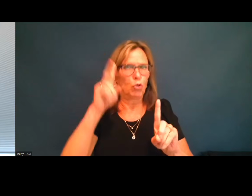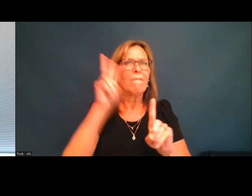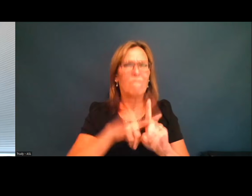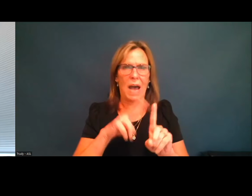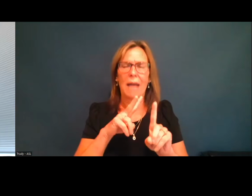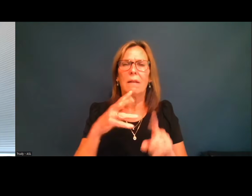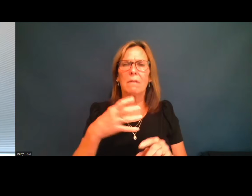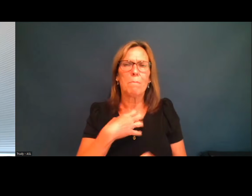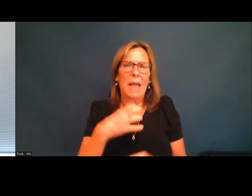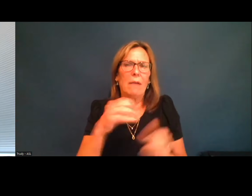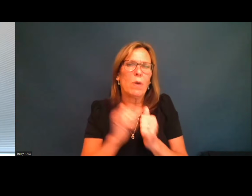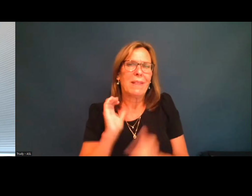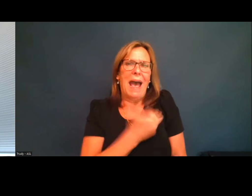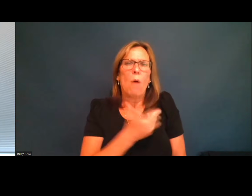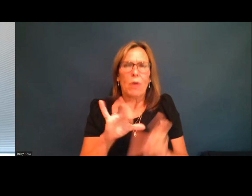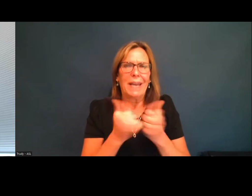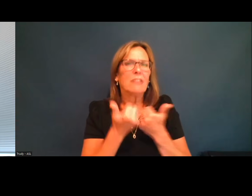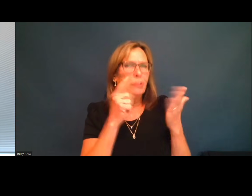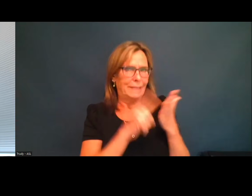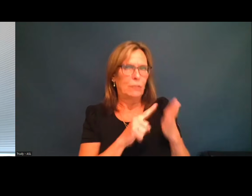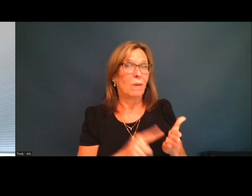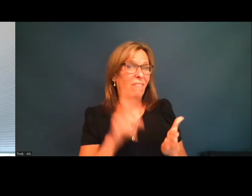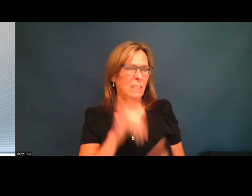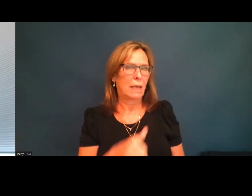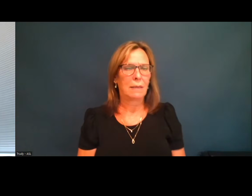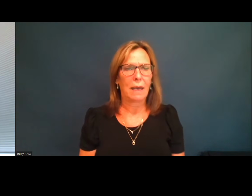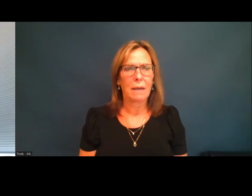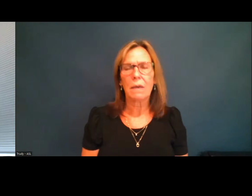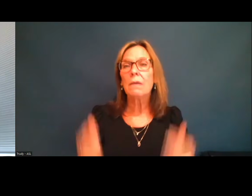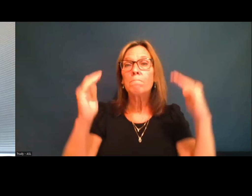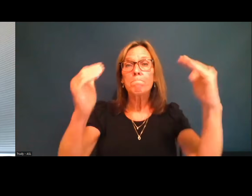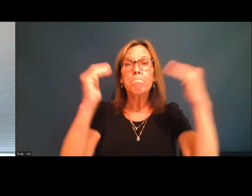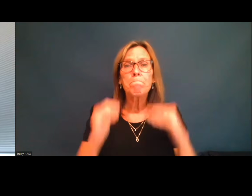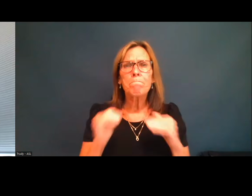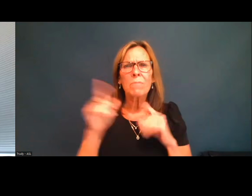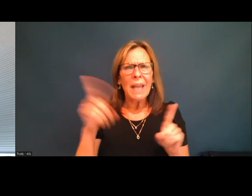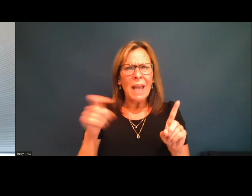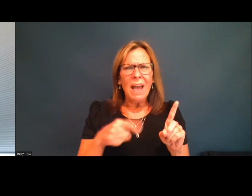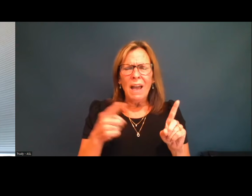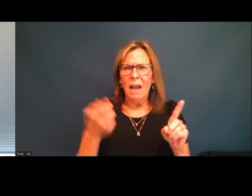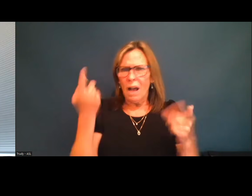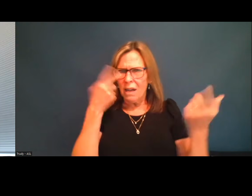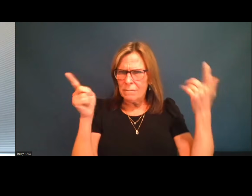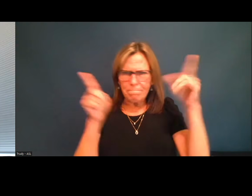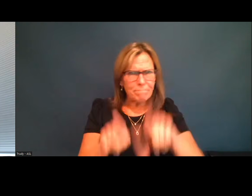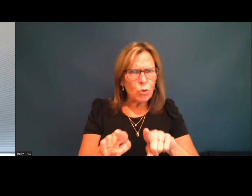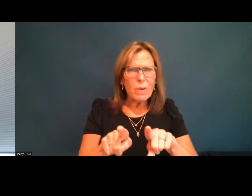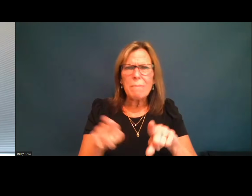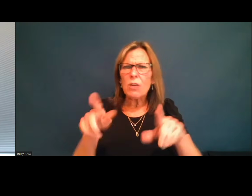accommodation, How is the follow-up handled? Making sure the staff was trained or the signage installed, » JOHN HERRION: So we have, depending on what the